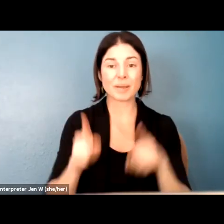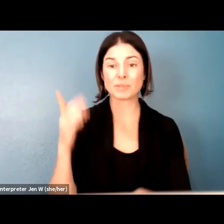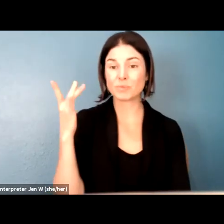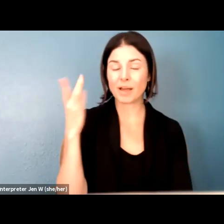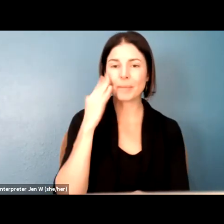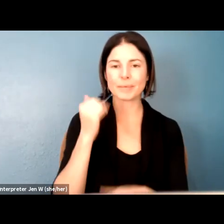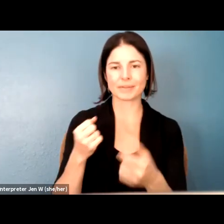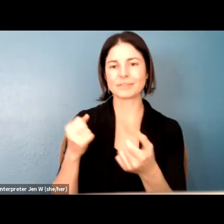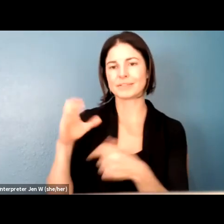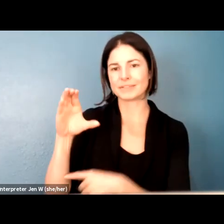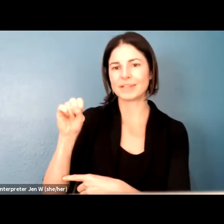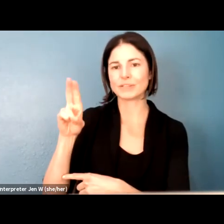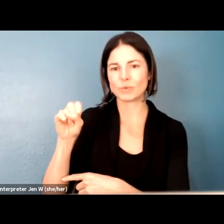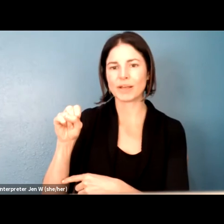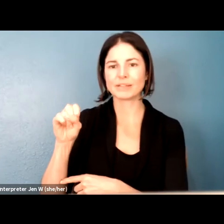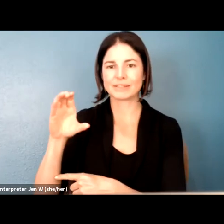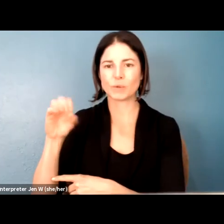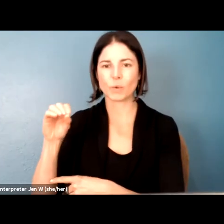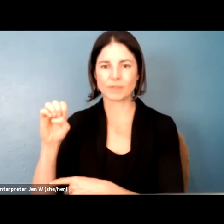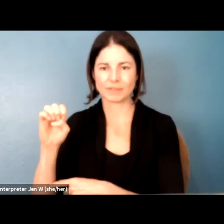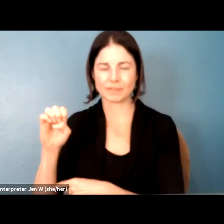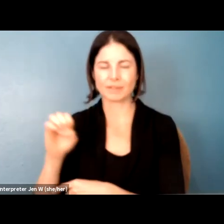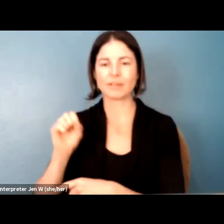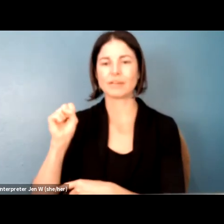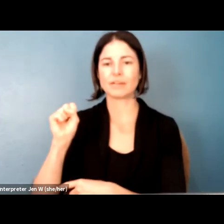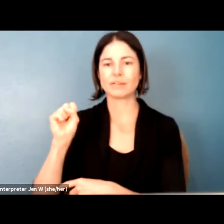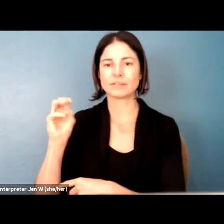the Sac State College of Education. SMUD the Sacramento